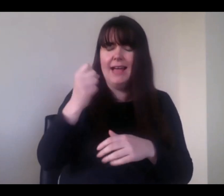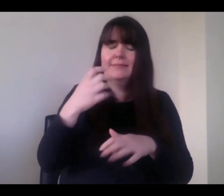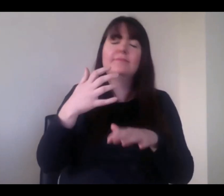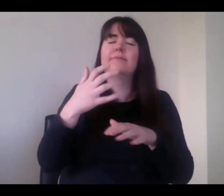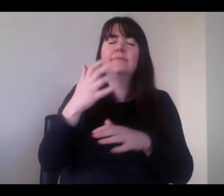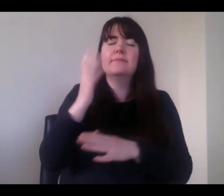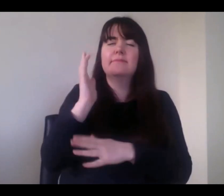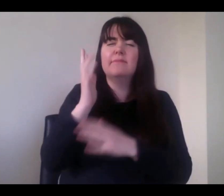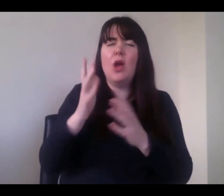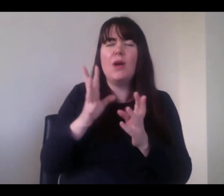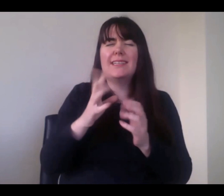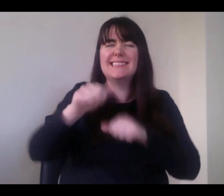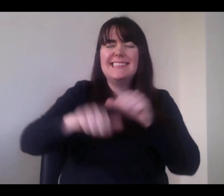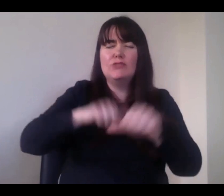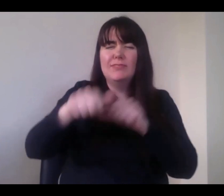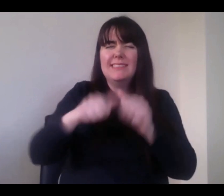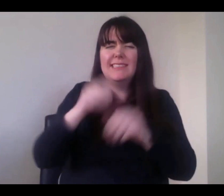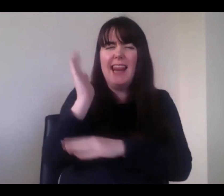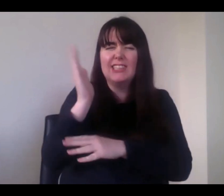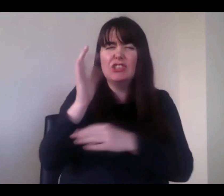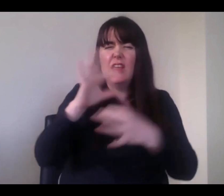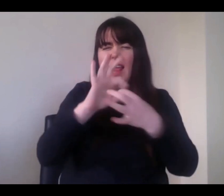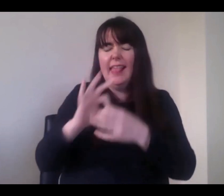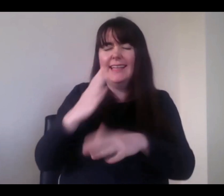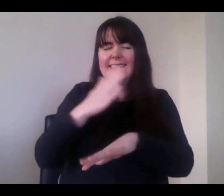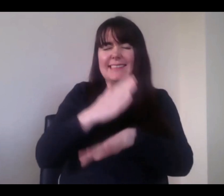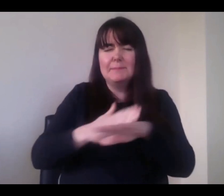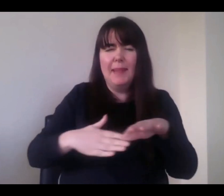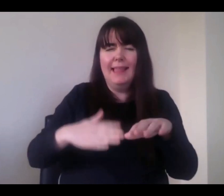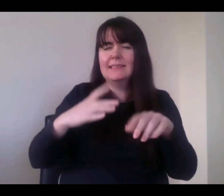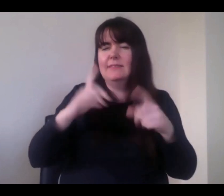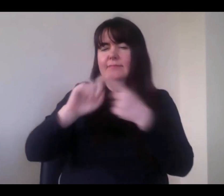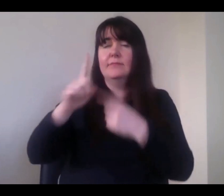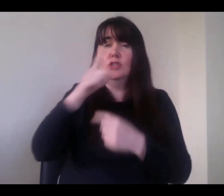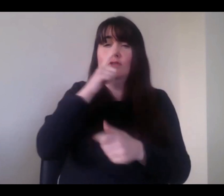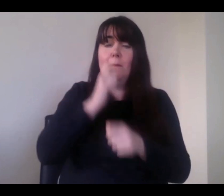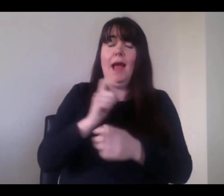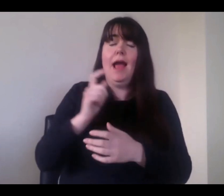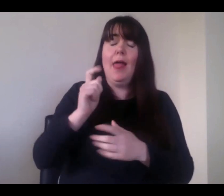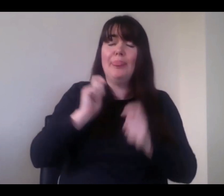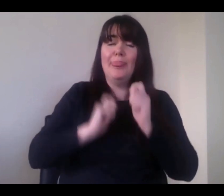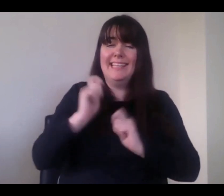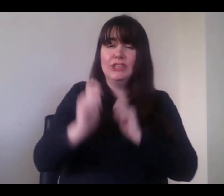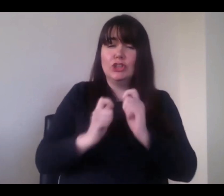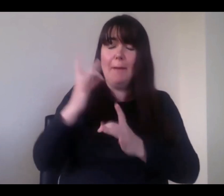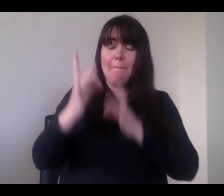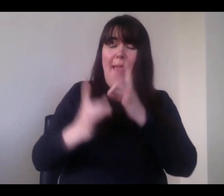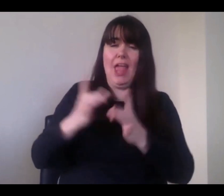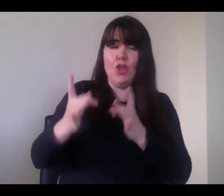going on in Dublin theatre scene. And there's a series of lectures in Trinity about theatre